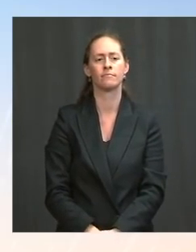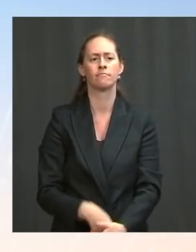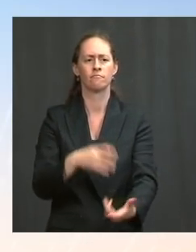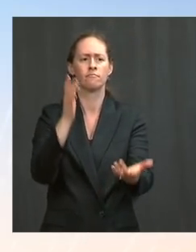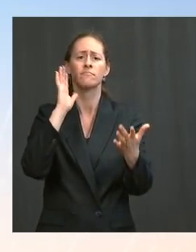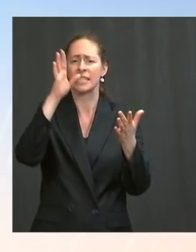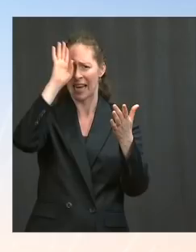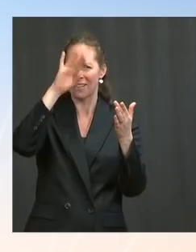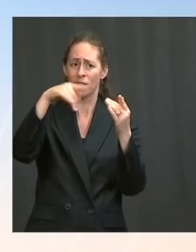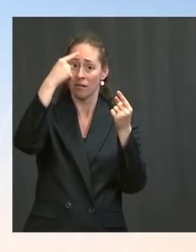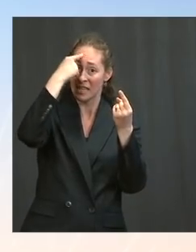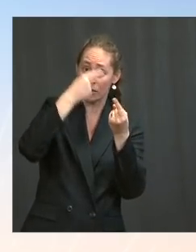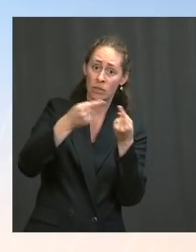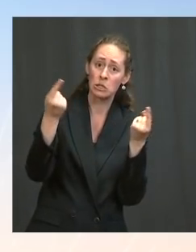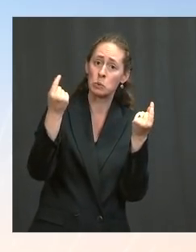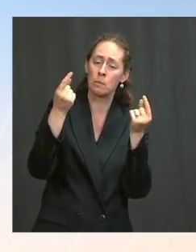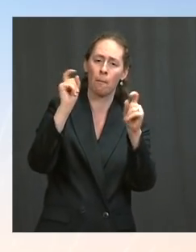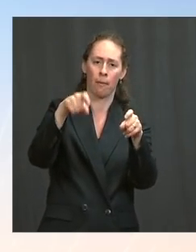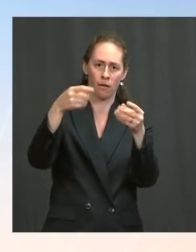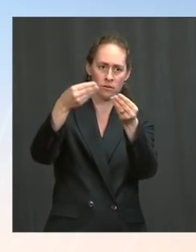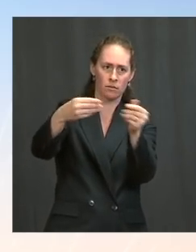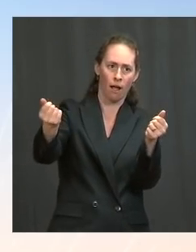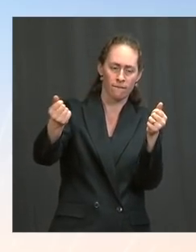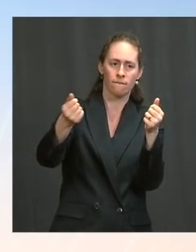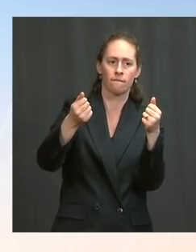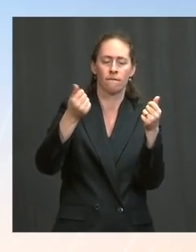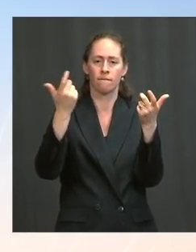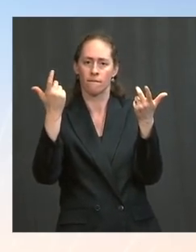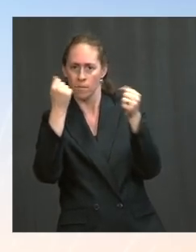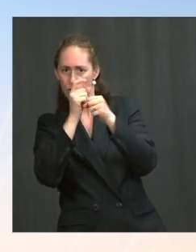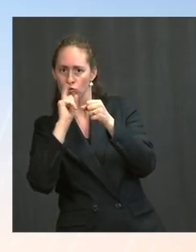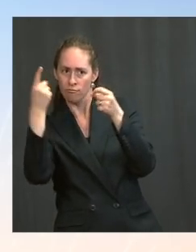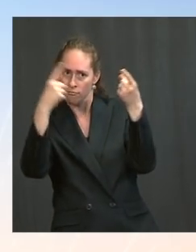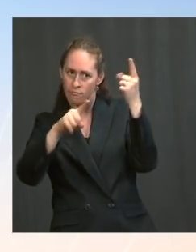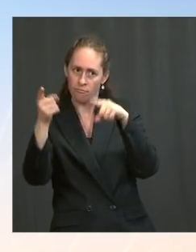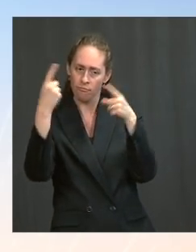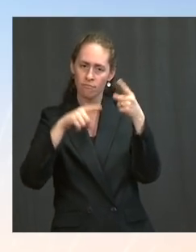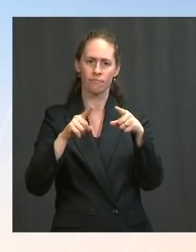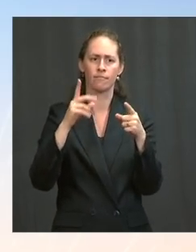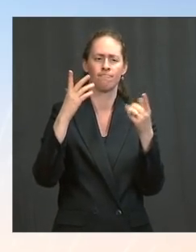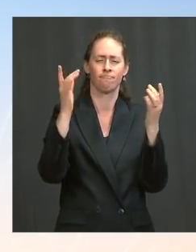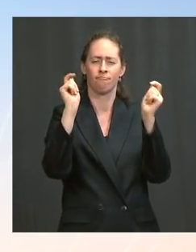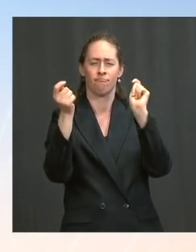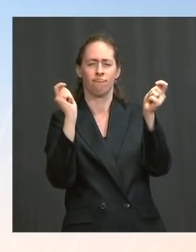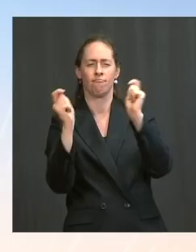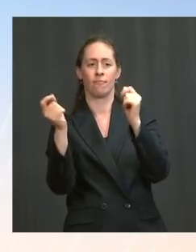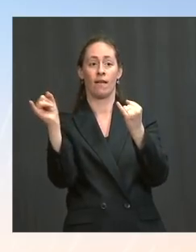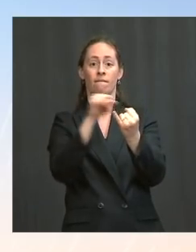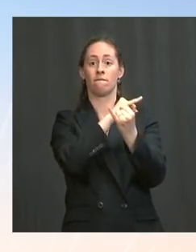and there will be compromises to be made in order to get a final package. I'm not going to do that from here.